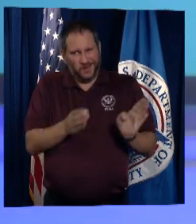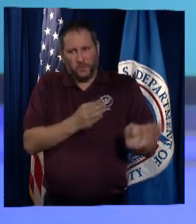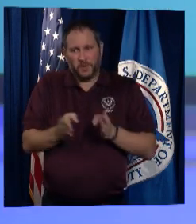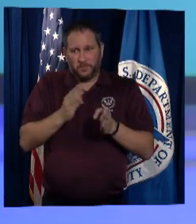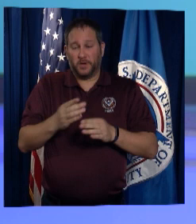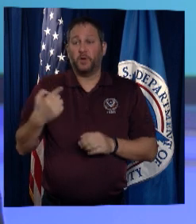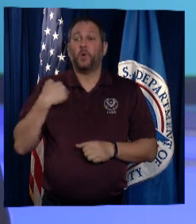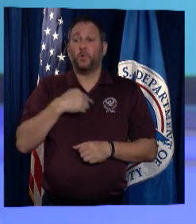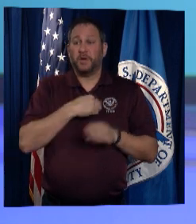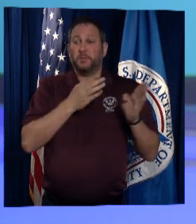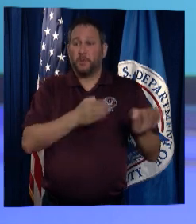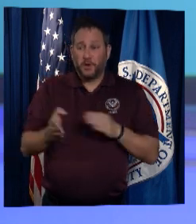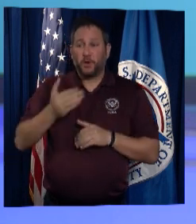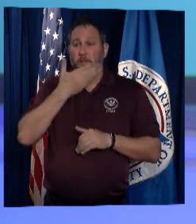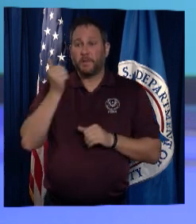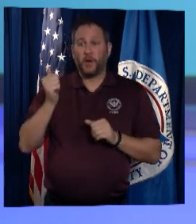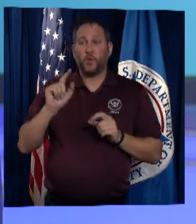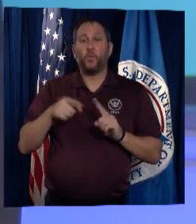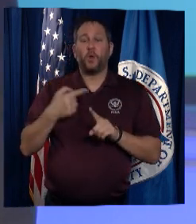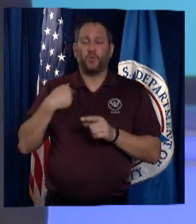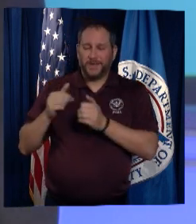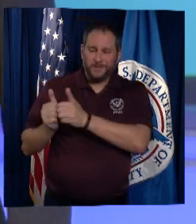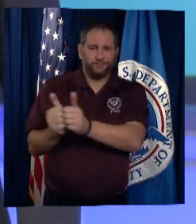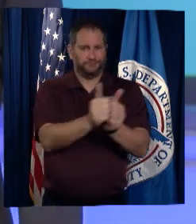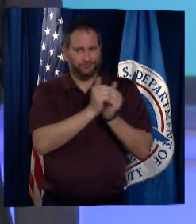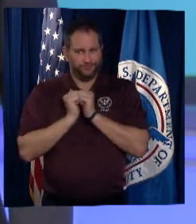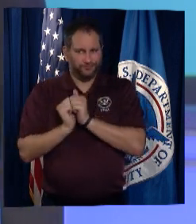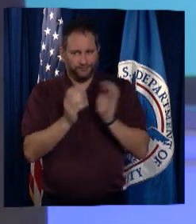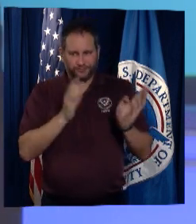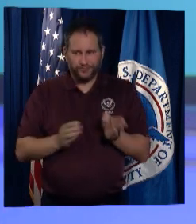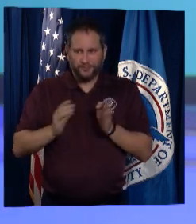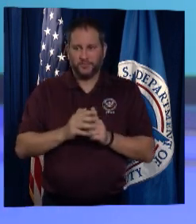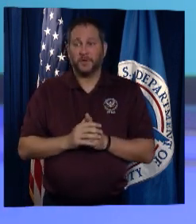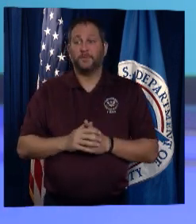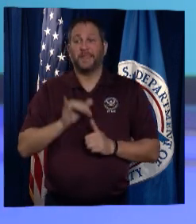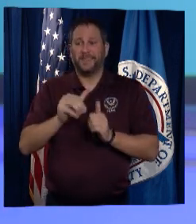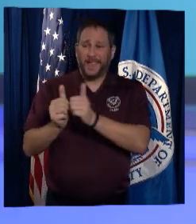they're more likely then to rely on their neighbor or also see themselves as